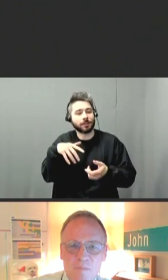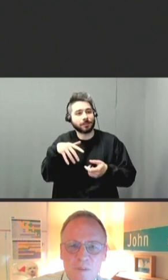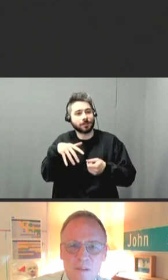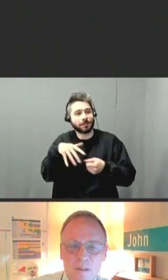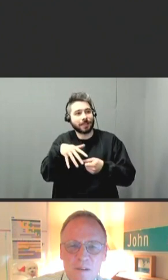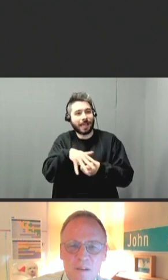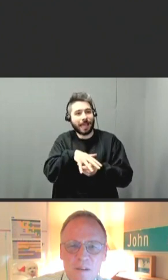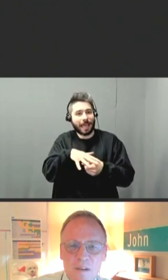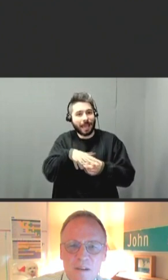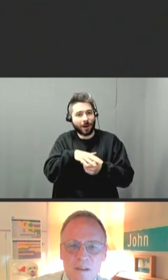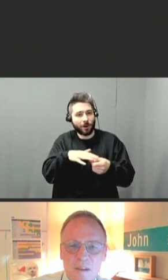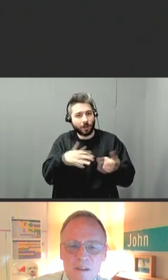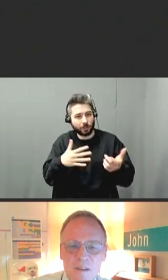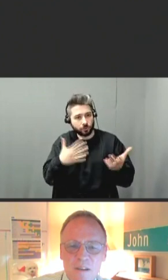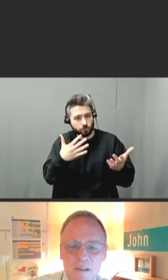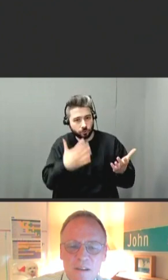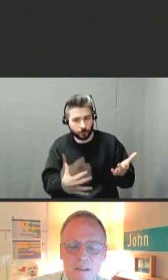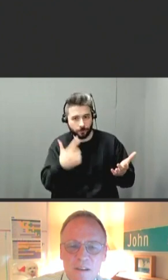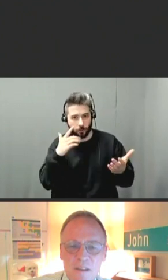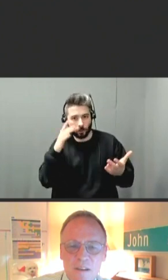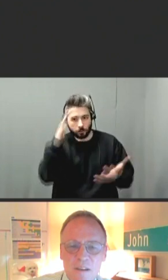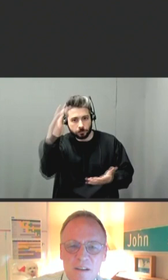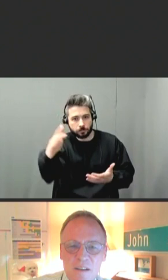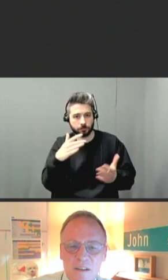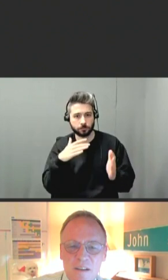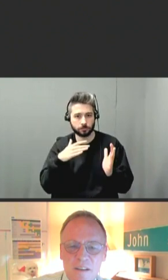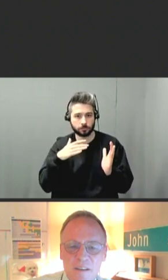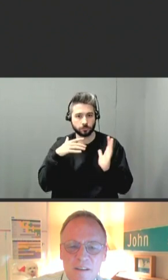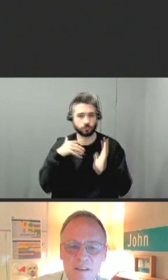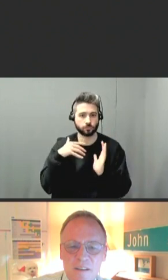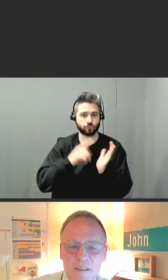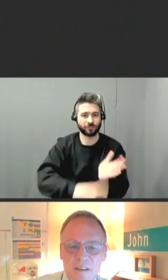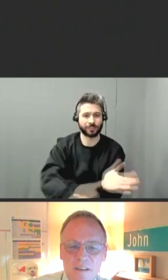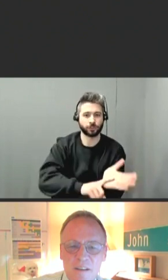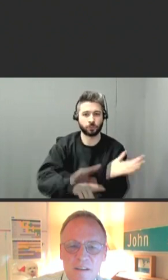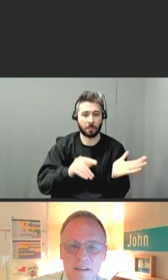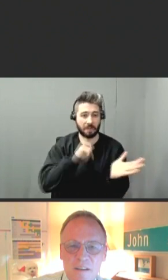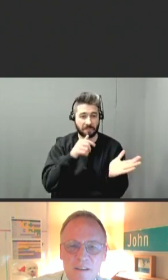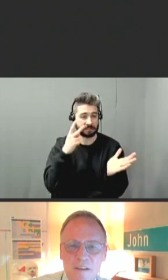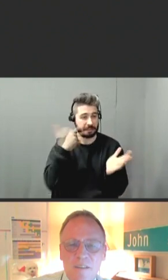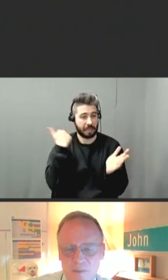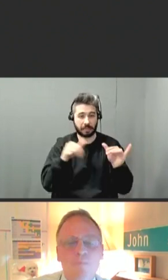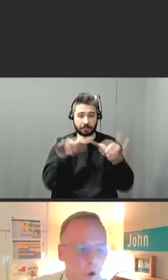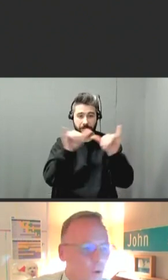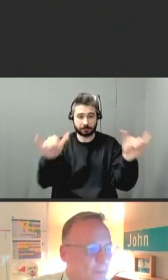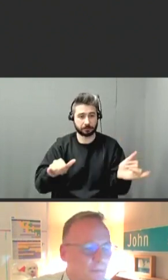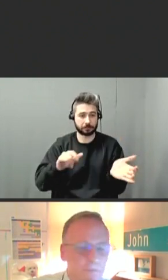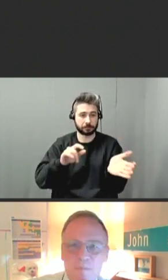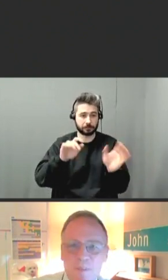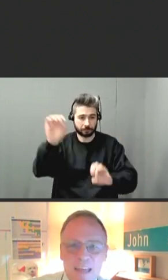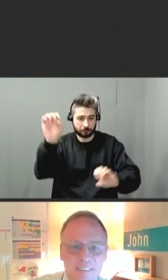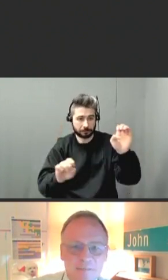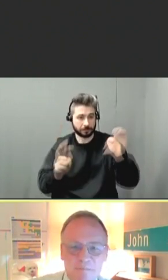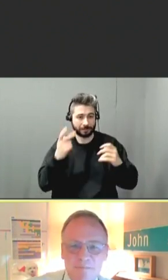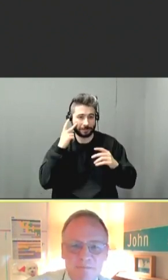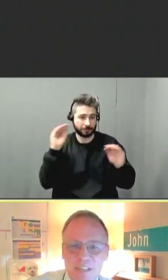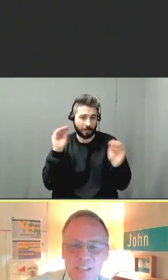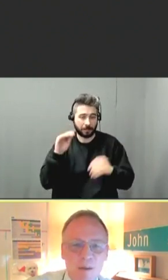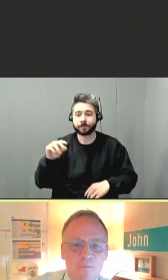future research, but I have not seen any systematic evaluation to date. John Dunn: Okay. Thanks. Ian Kracalik: Thanks, Bob.